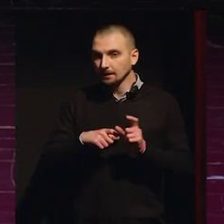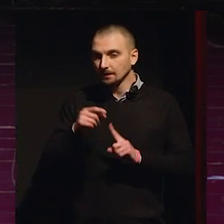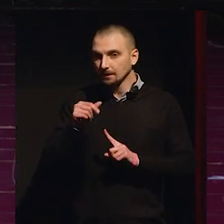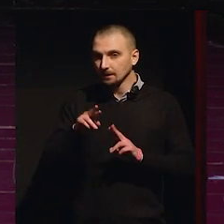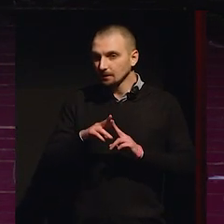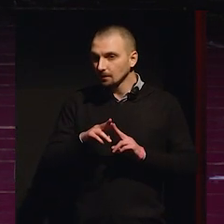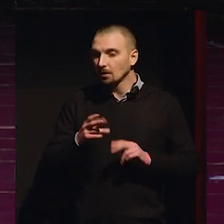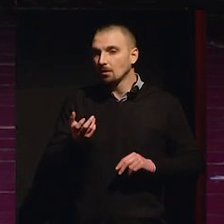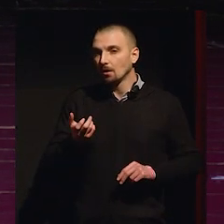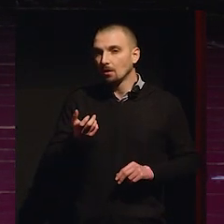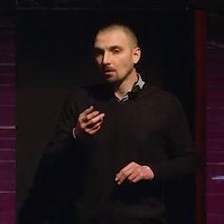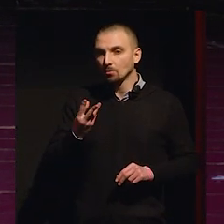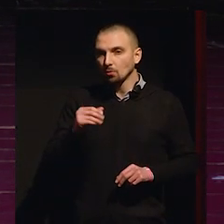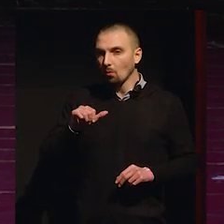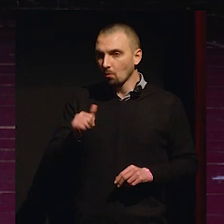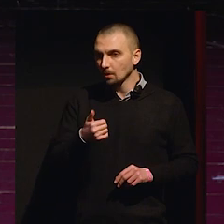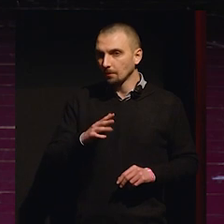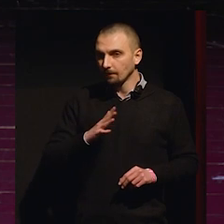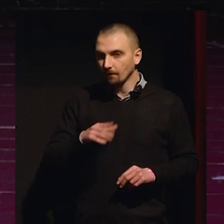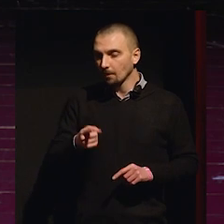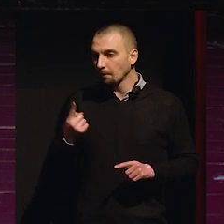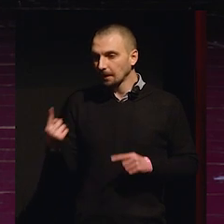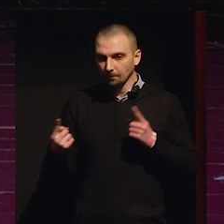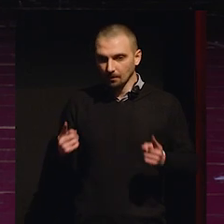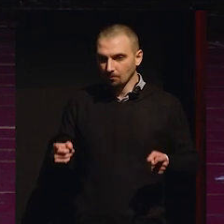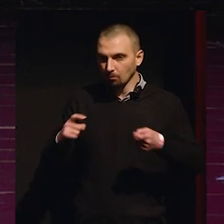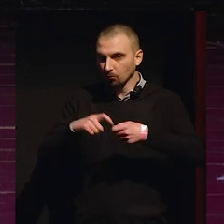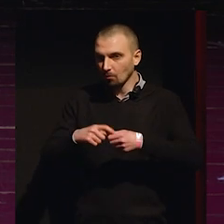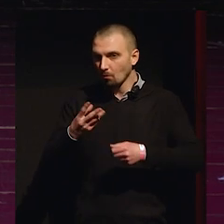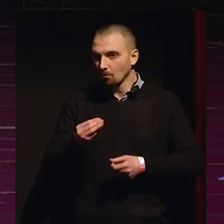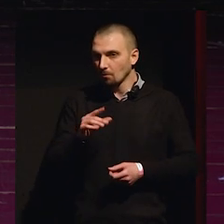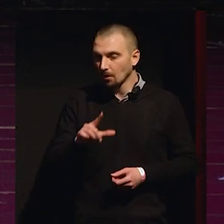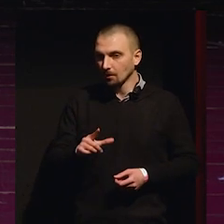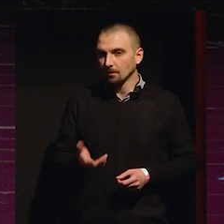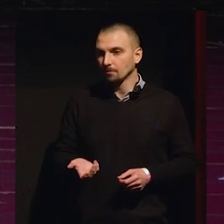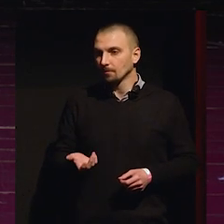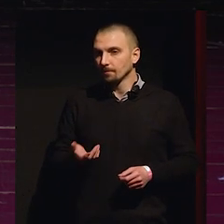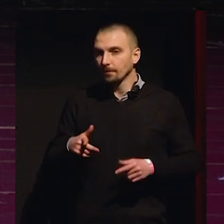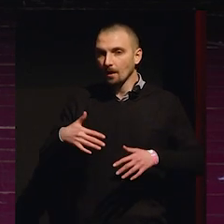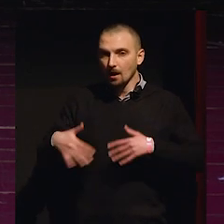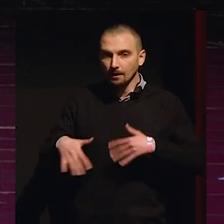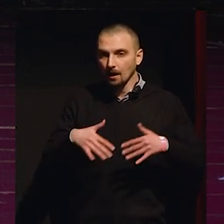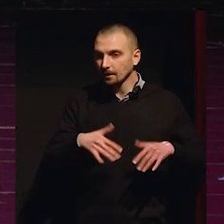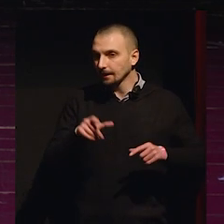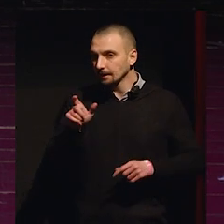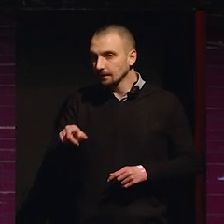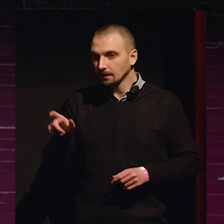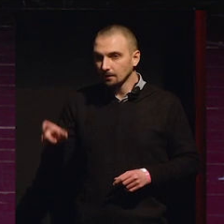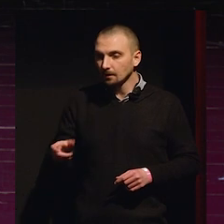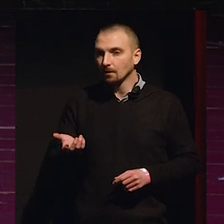how important it is for autistics to find each other. And I believe that, if we are going to build a world suitable